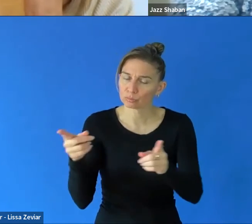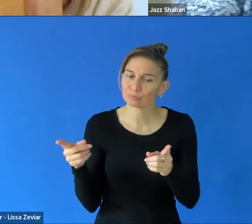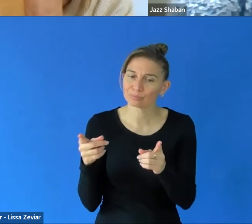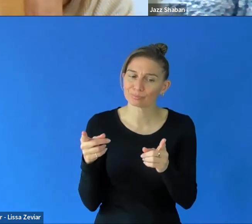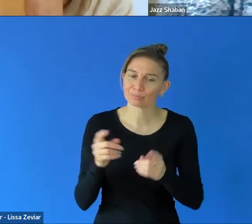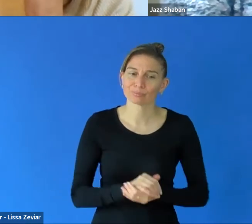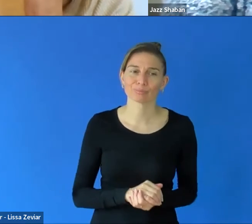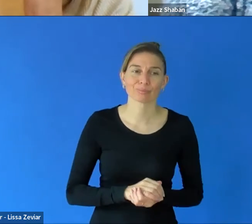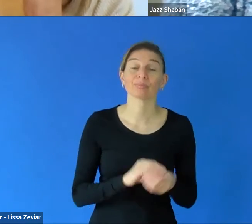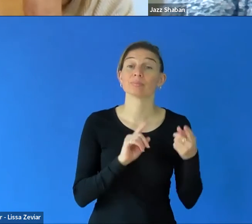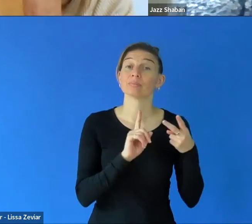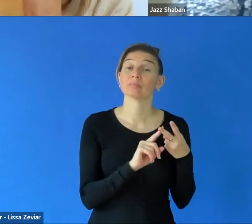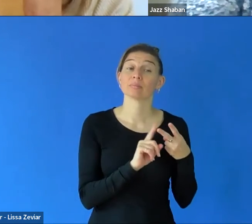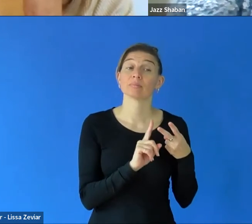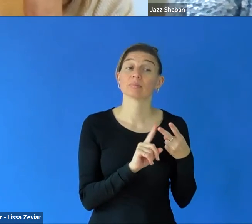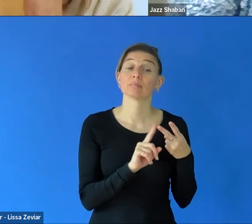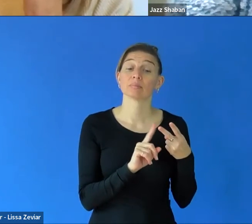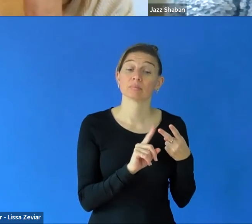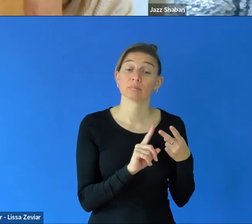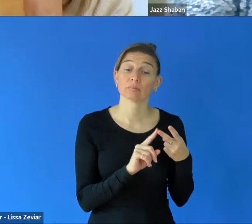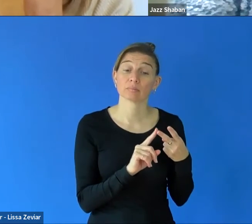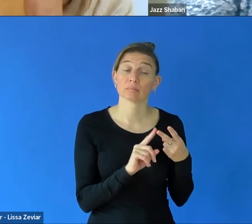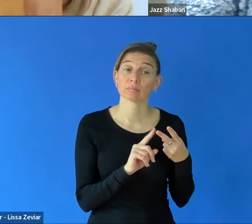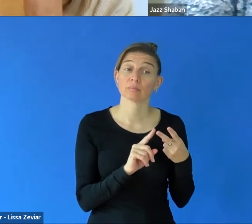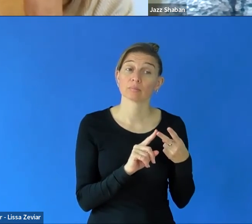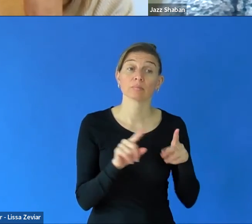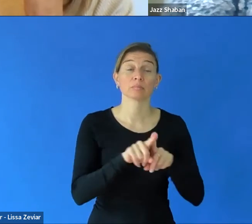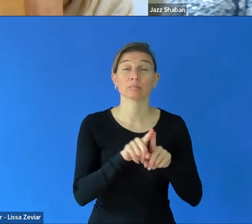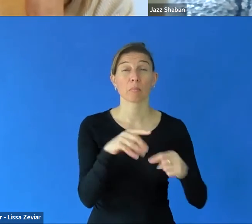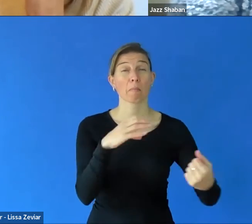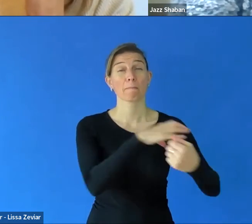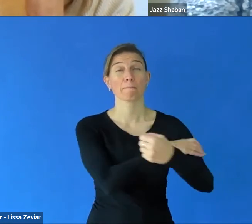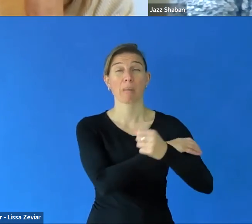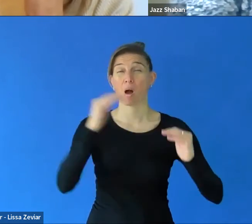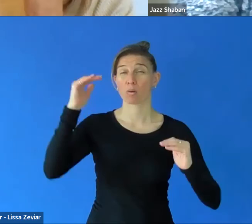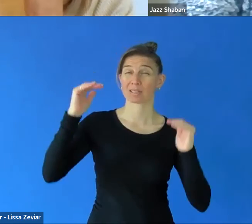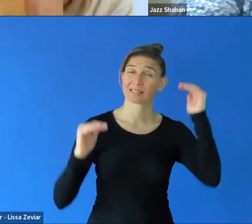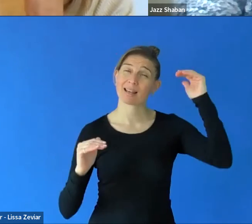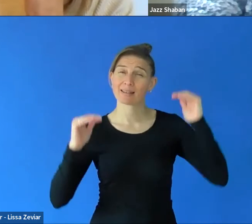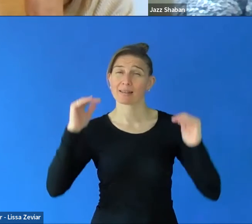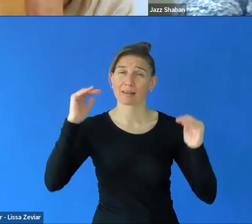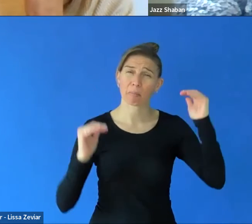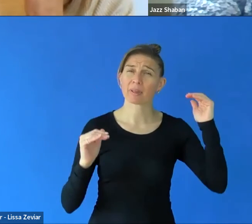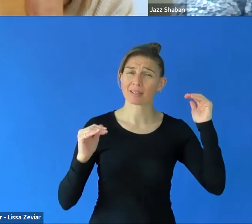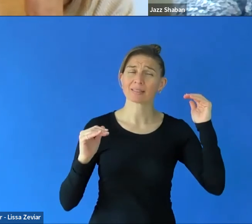The second one was very much about looking at the power dynamics and the challenge for that.